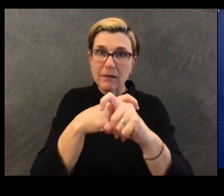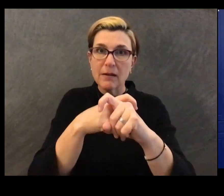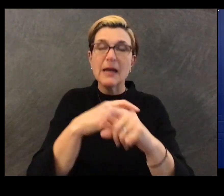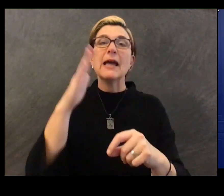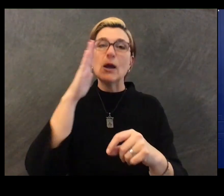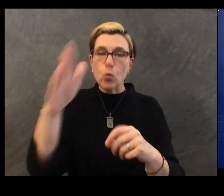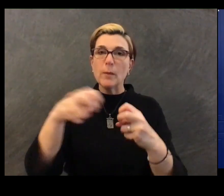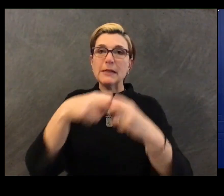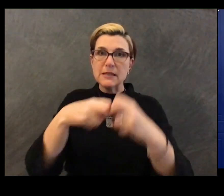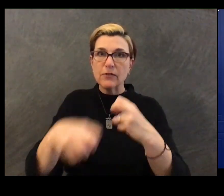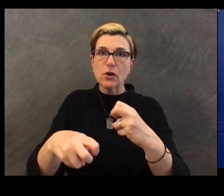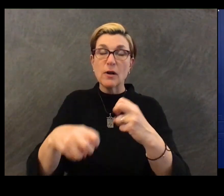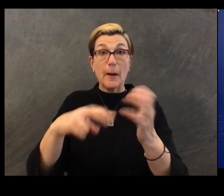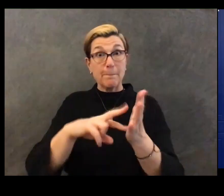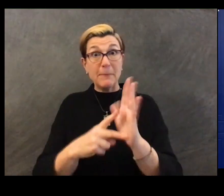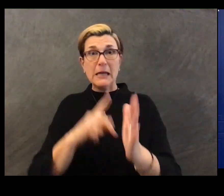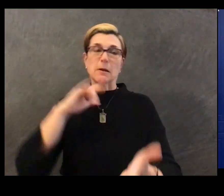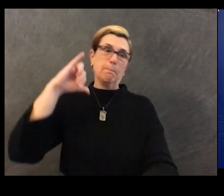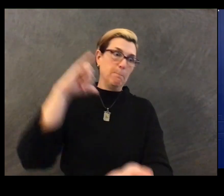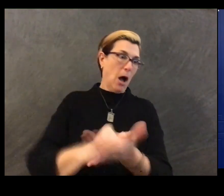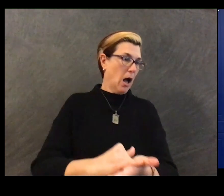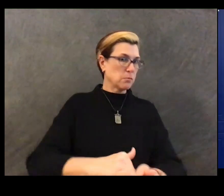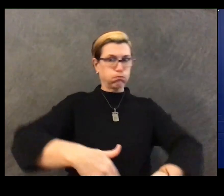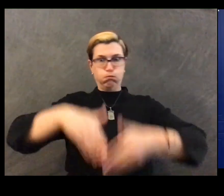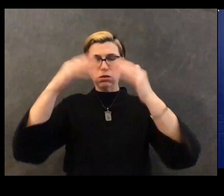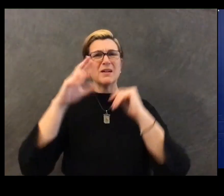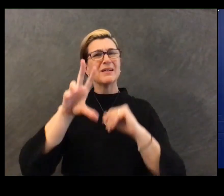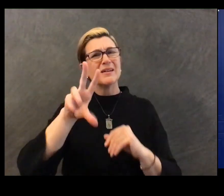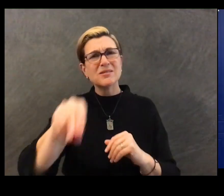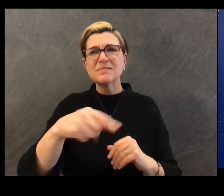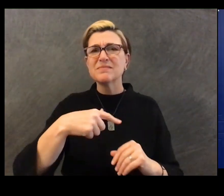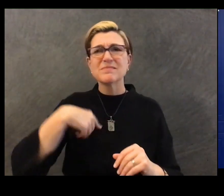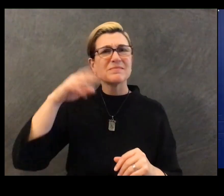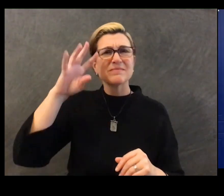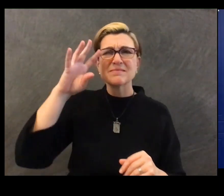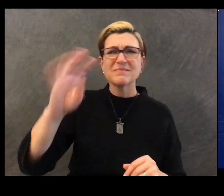to be more as some people have said worse it just means it's more difficult